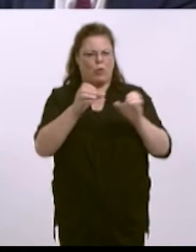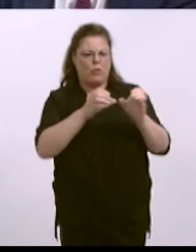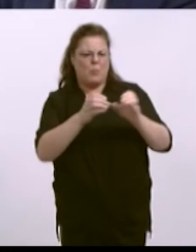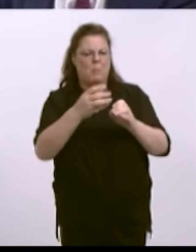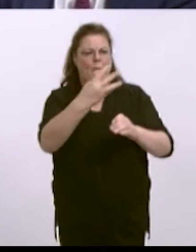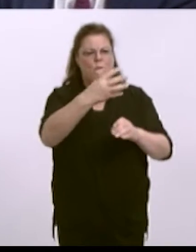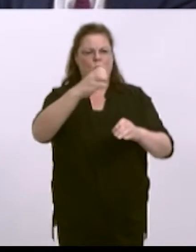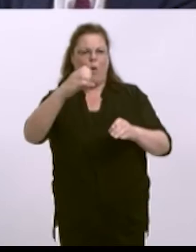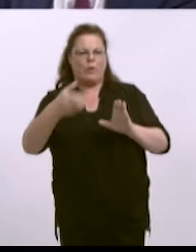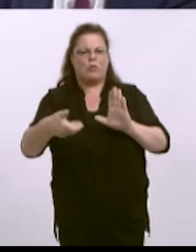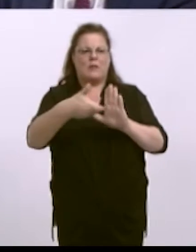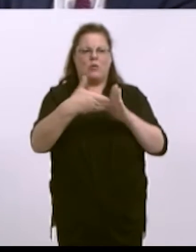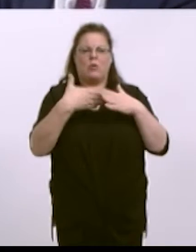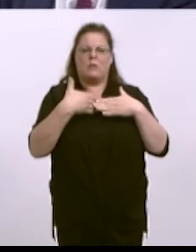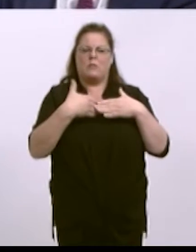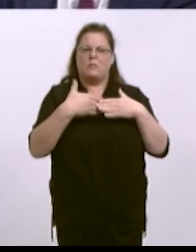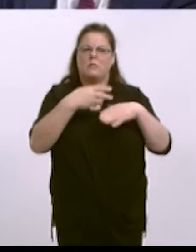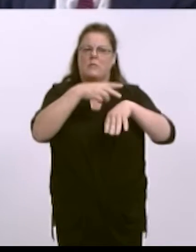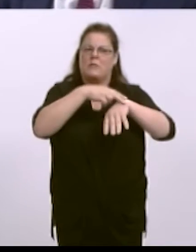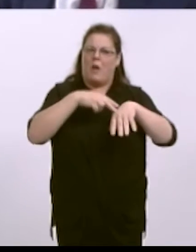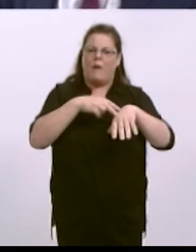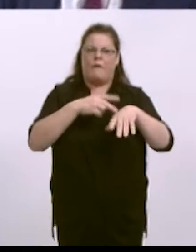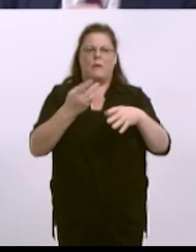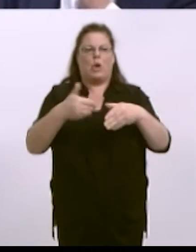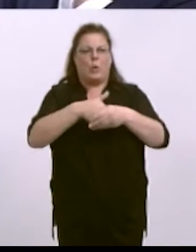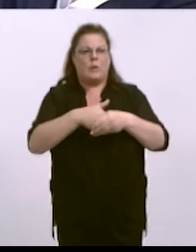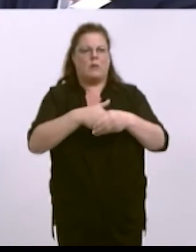400 additional staff across Wales, including clinical pharmacists, physios and care co-ordinators,